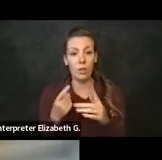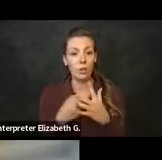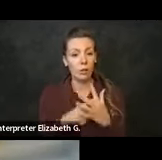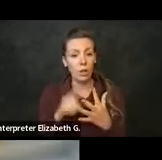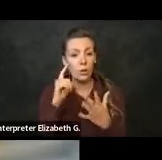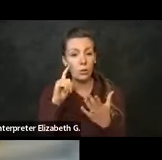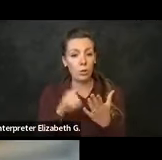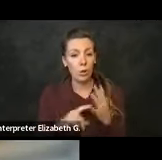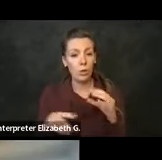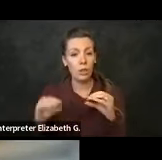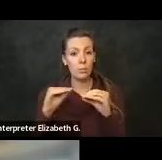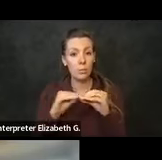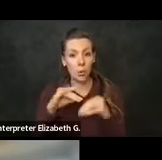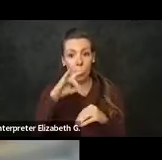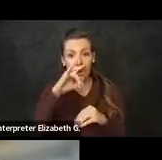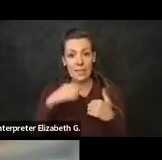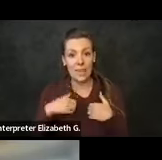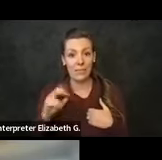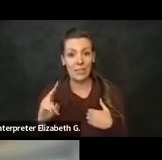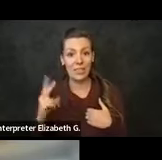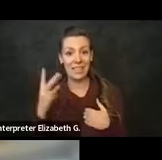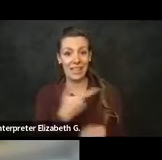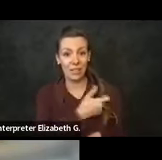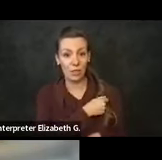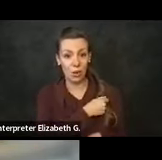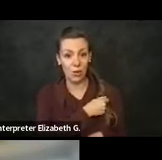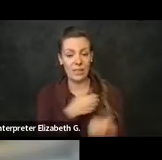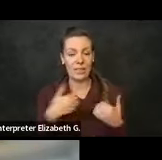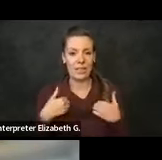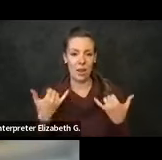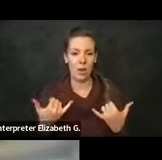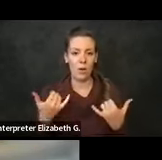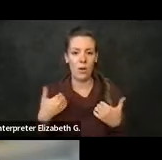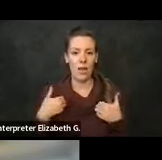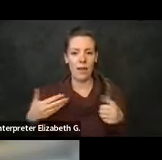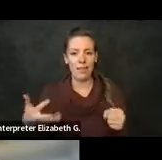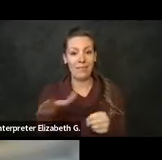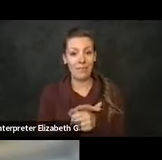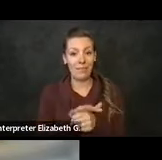getting their second doses as well, giving them full production.